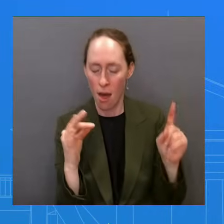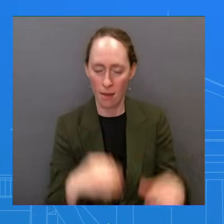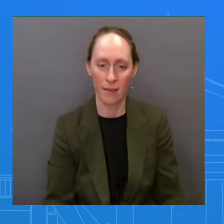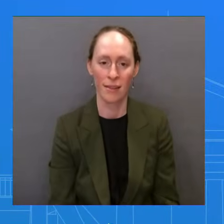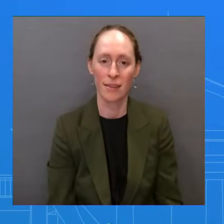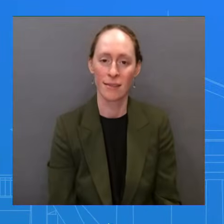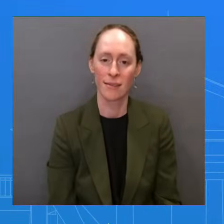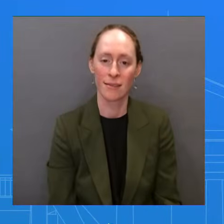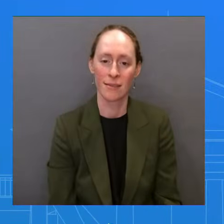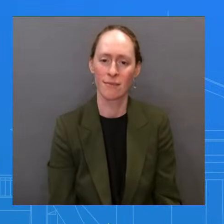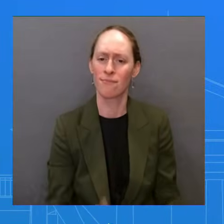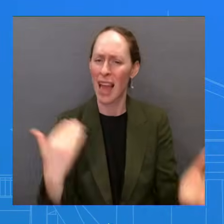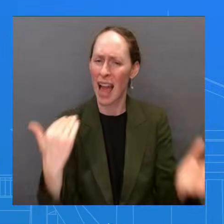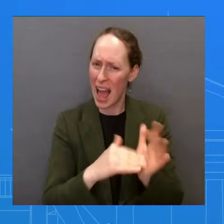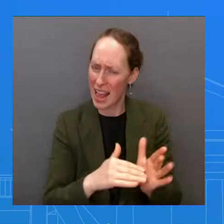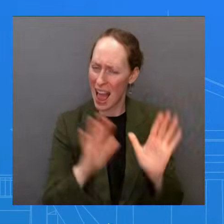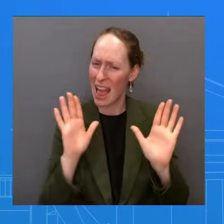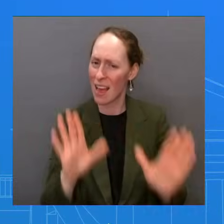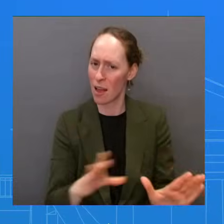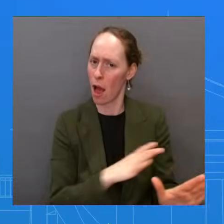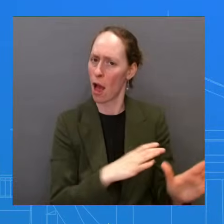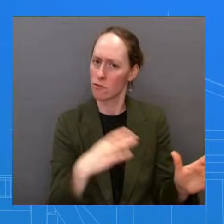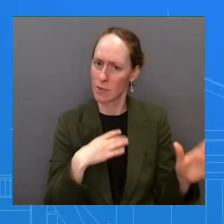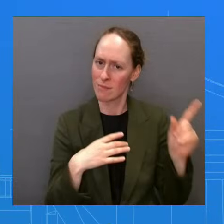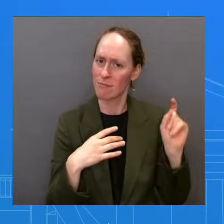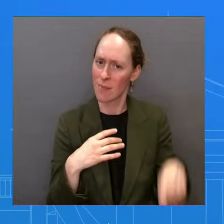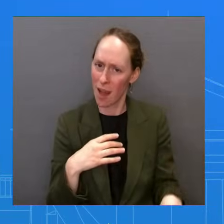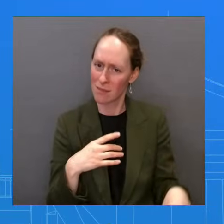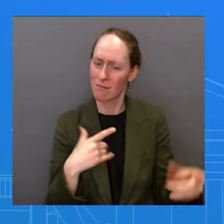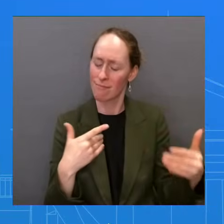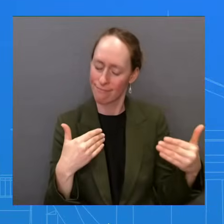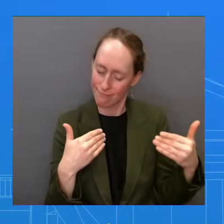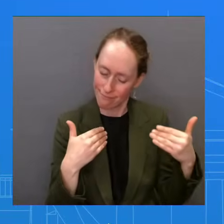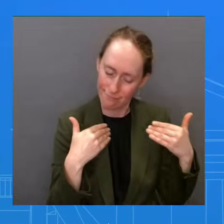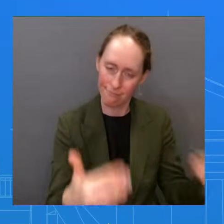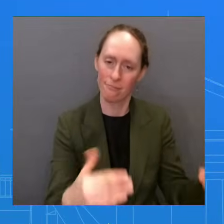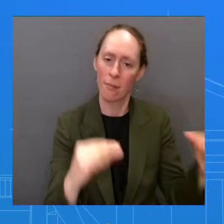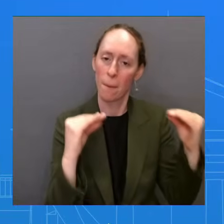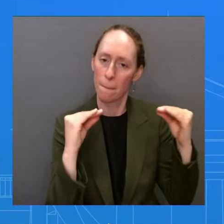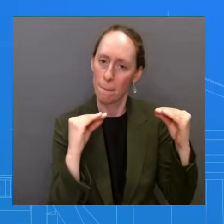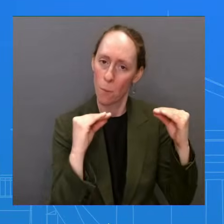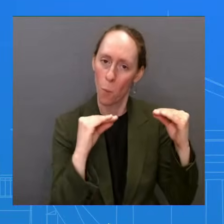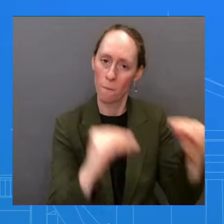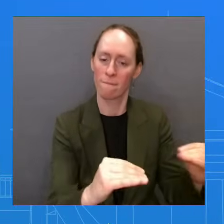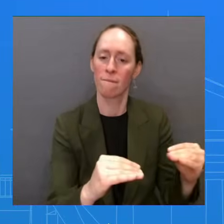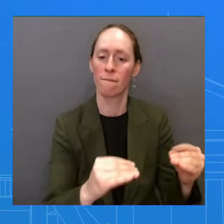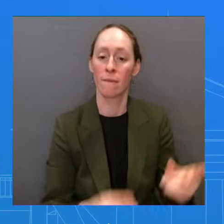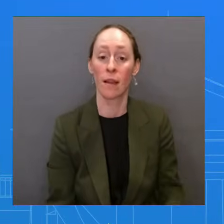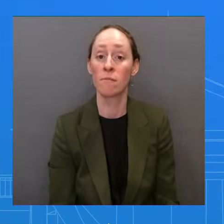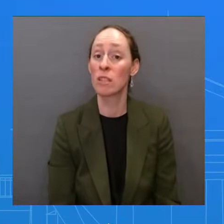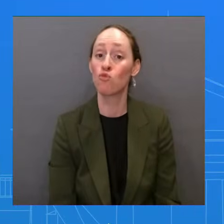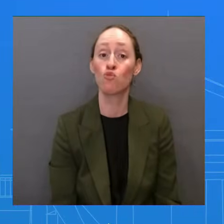This is a question for them: What are you going to do and how are you going to -- to -- to let the American people know